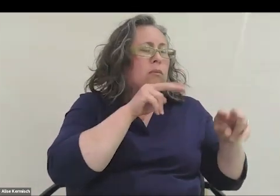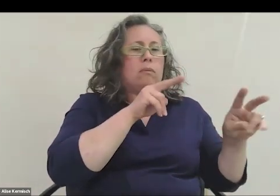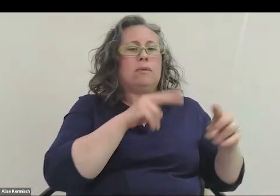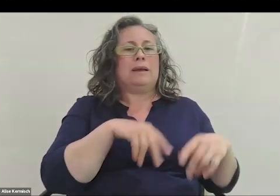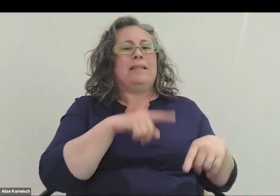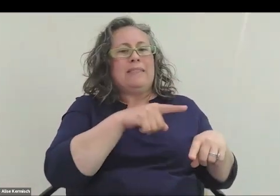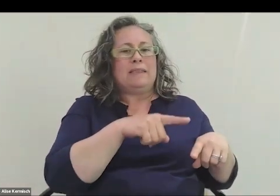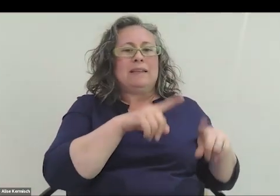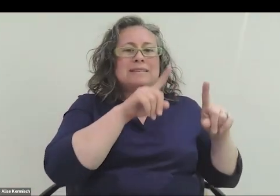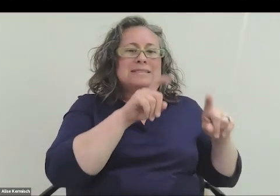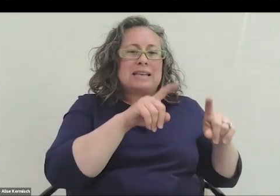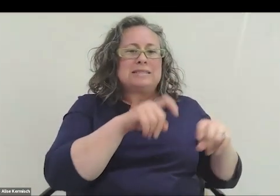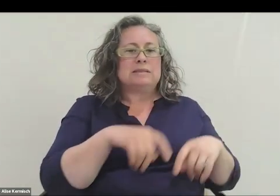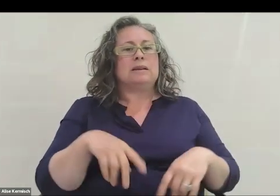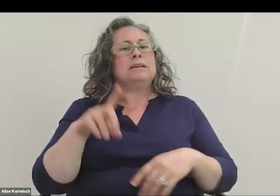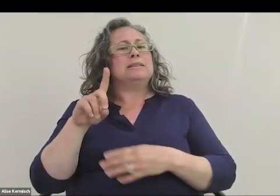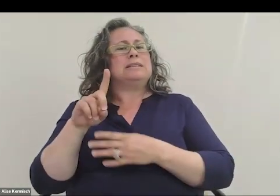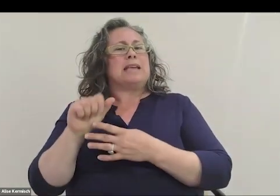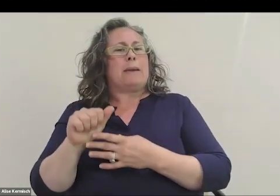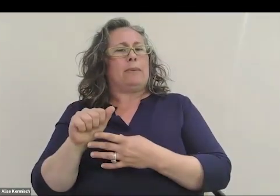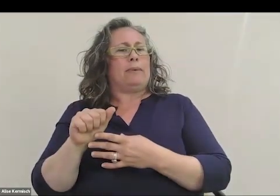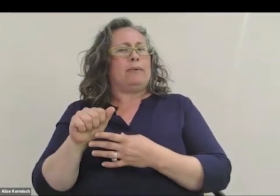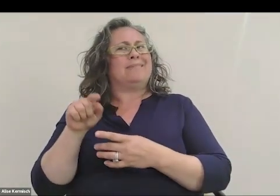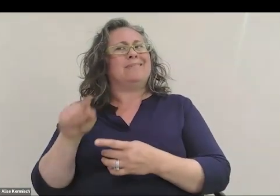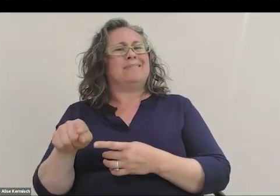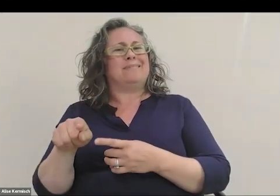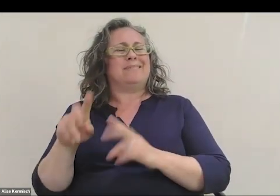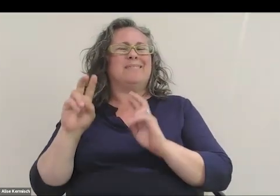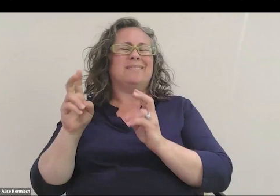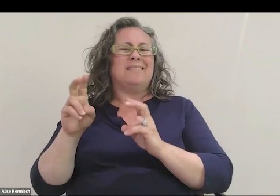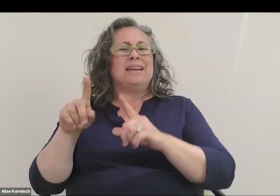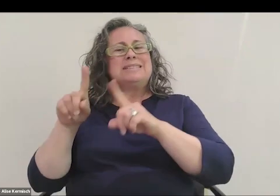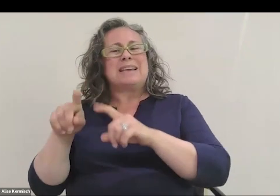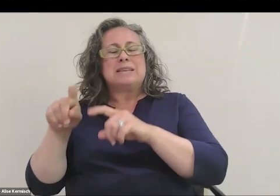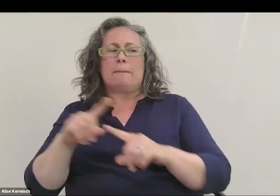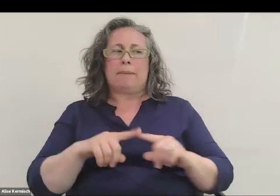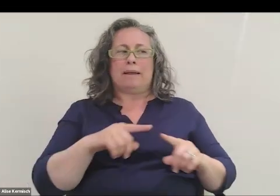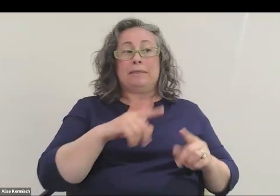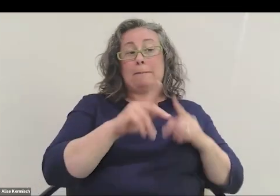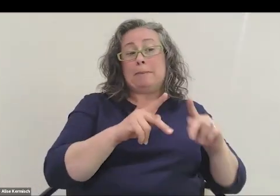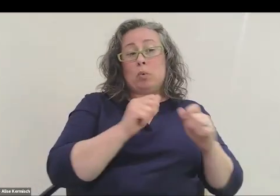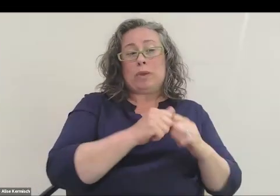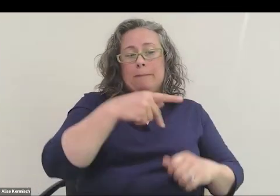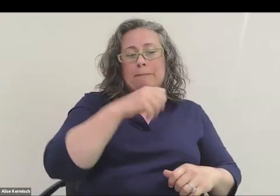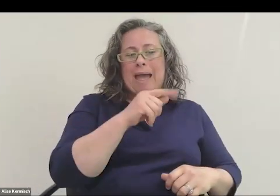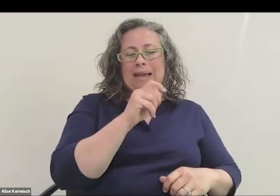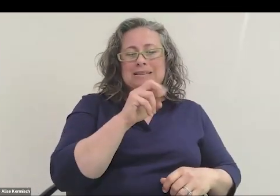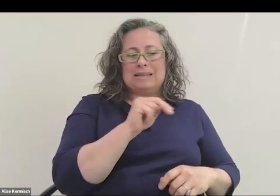get to be human subjects, but we celebrate sort of the engineers, the people with the patents make the money, even though so many times,